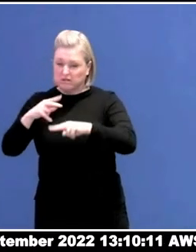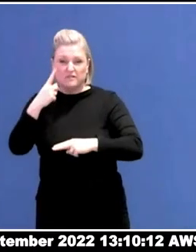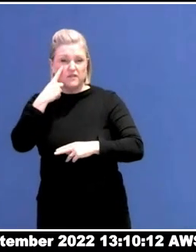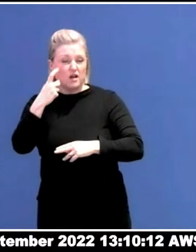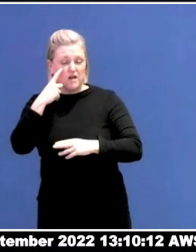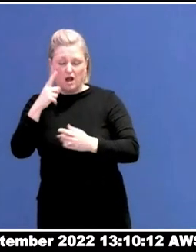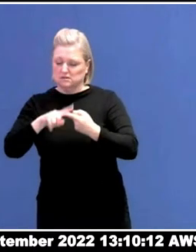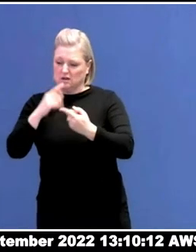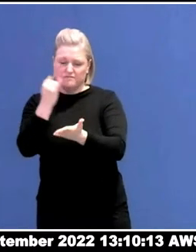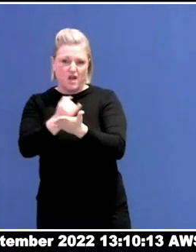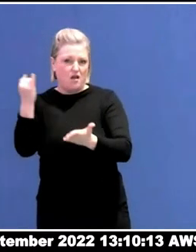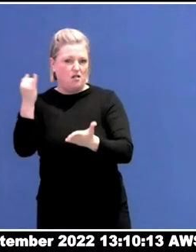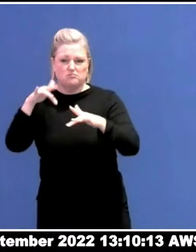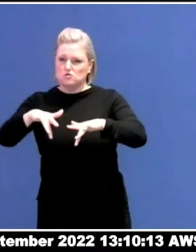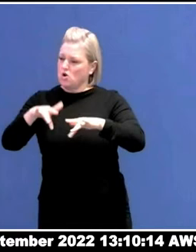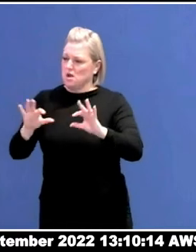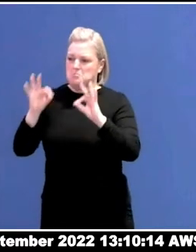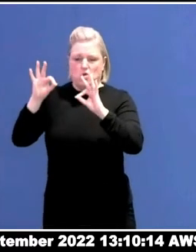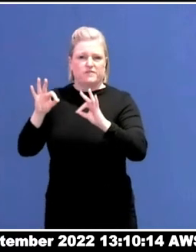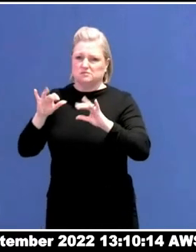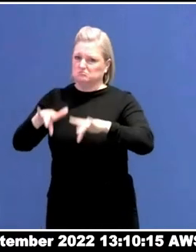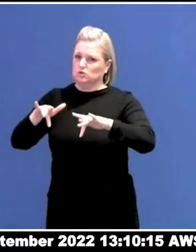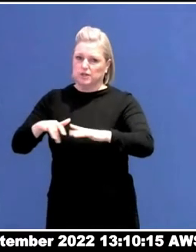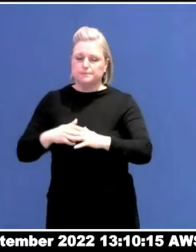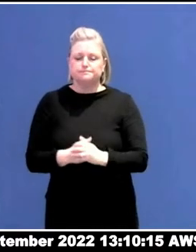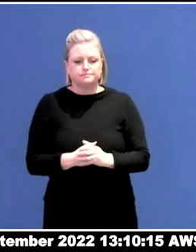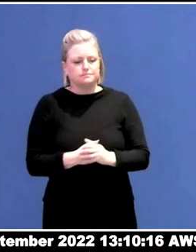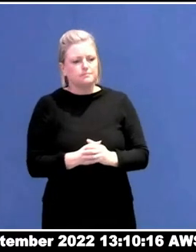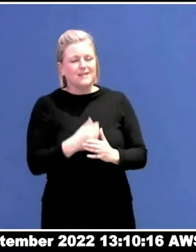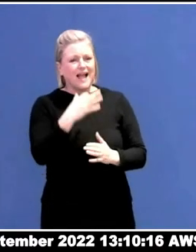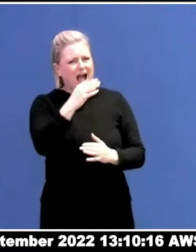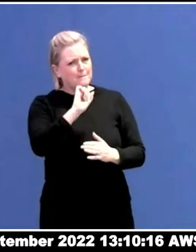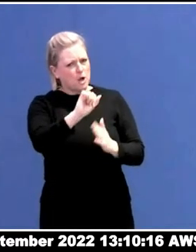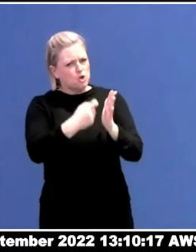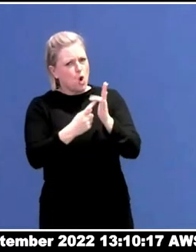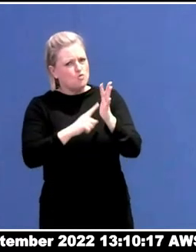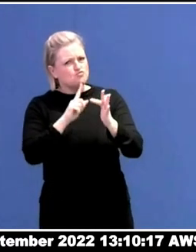And in your particular role at Human Rights Watch, you look at many issues from a global perspective?